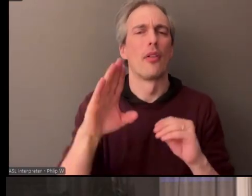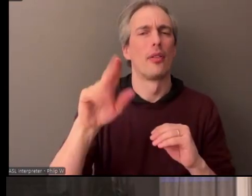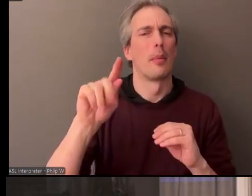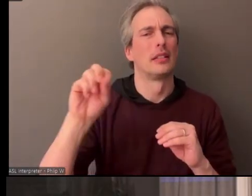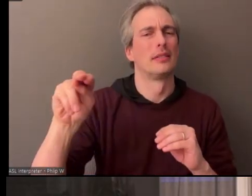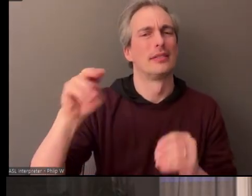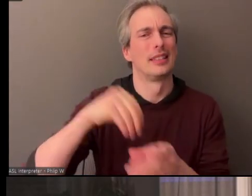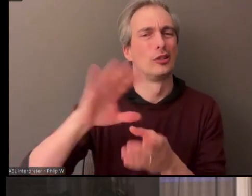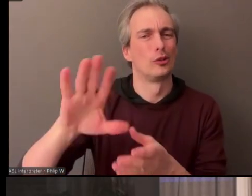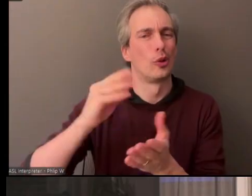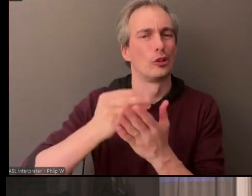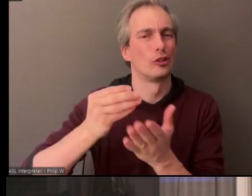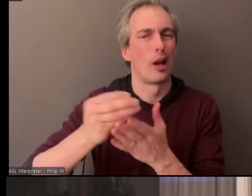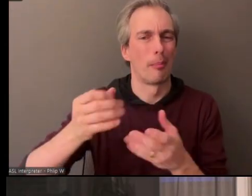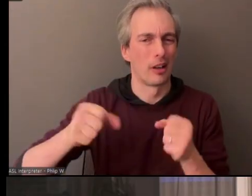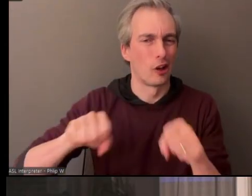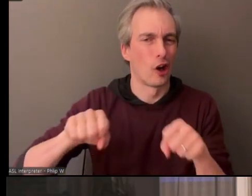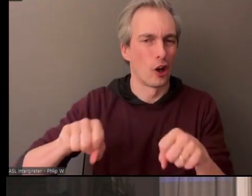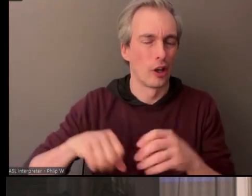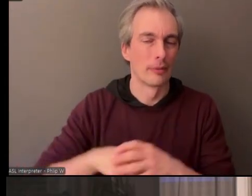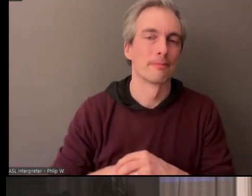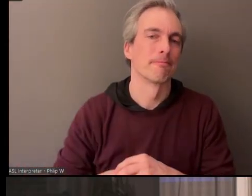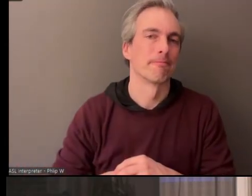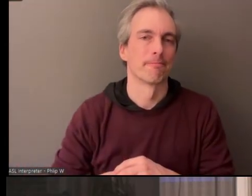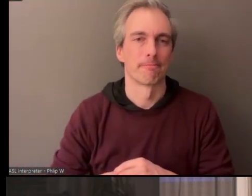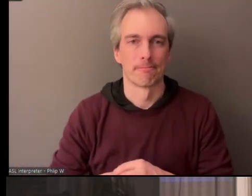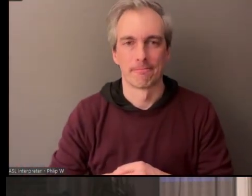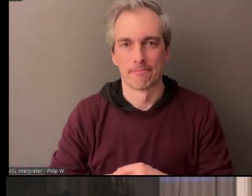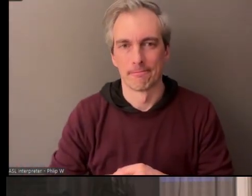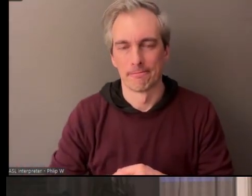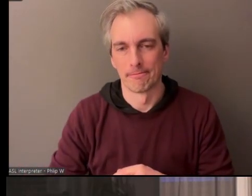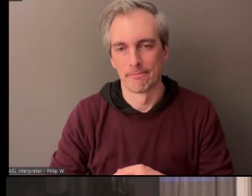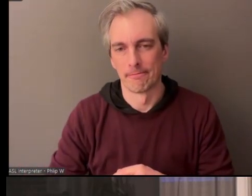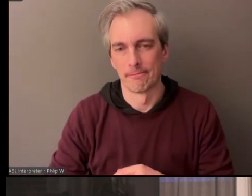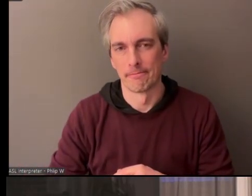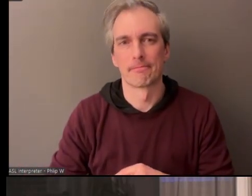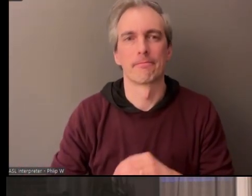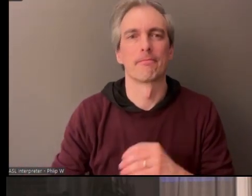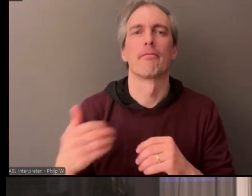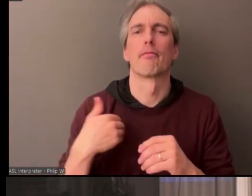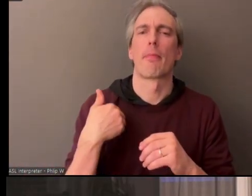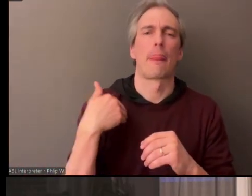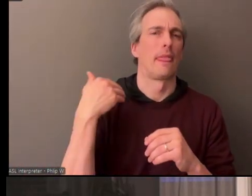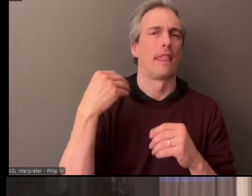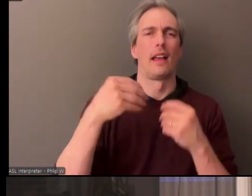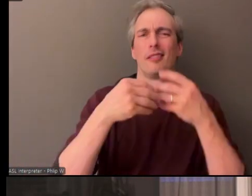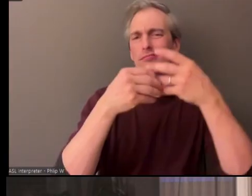There are entries here for just about everything that you would want to make. We can select the button criteria.